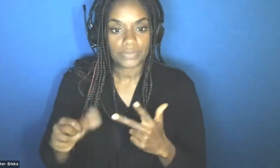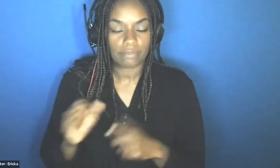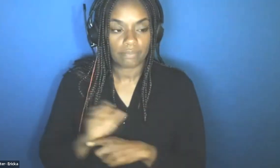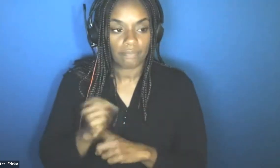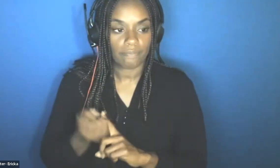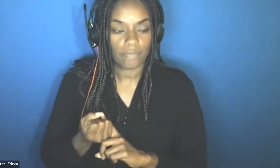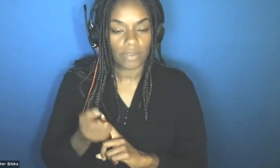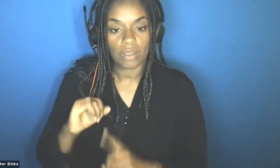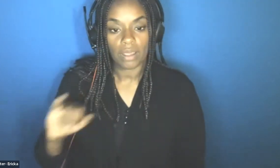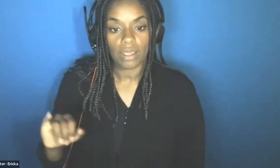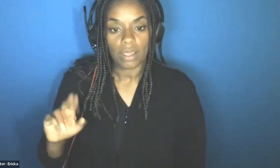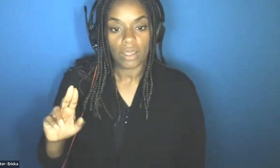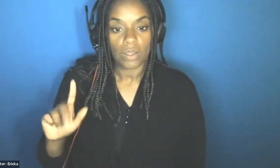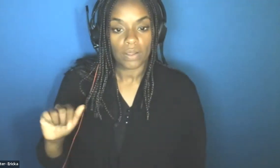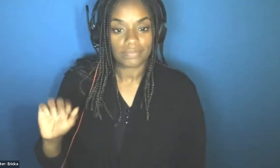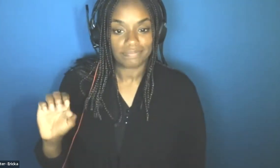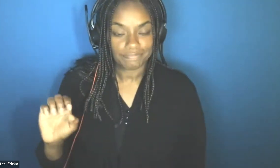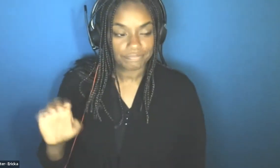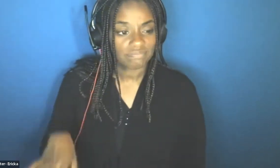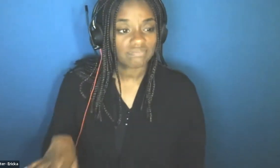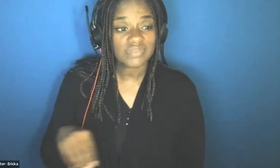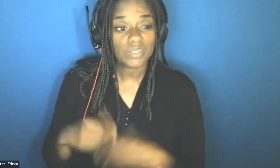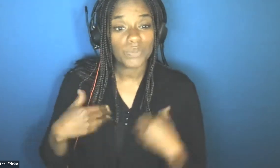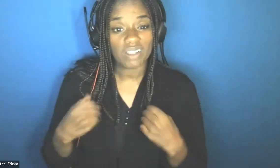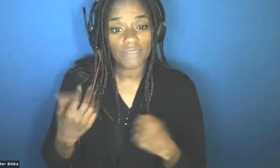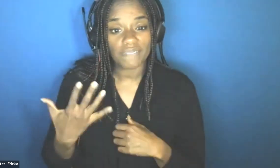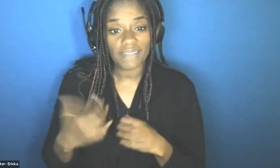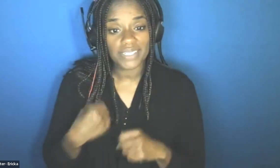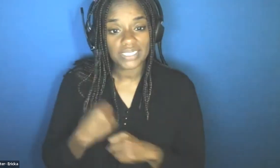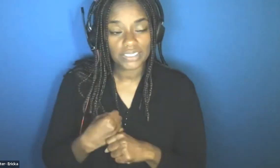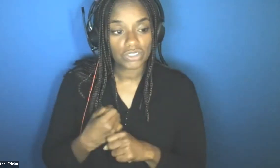This is called, under the law, undue hardship. Here's another scenario.